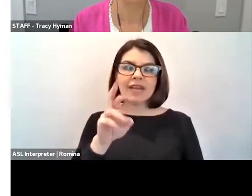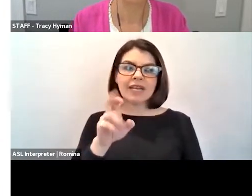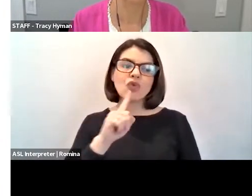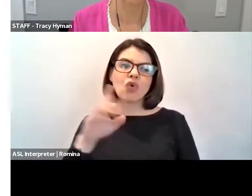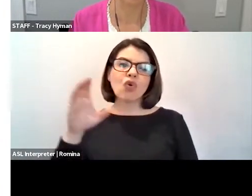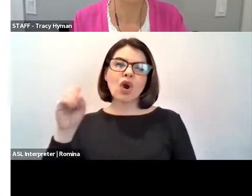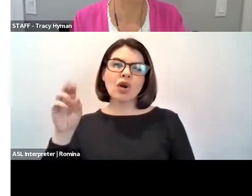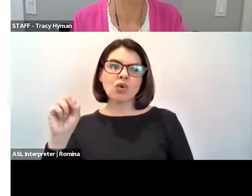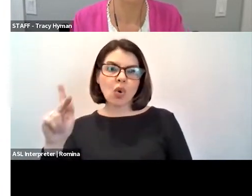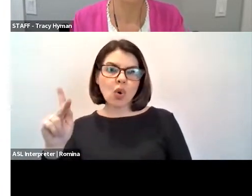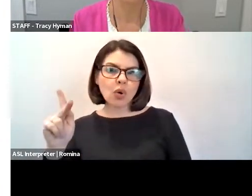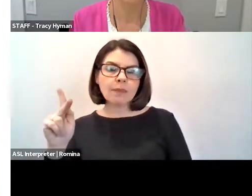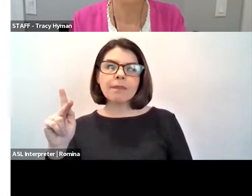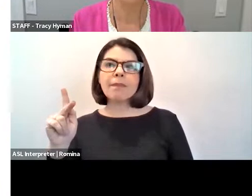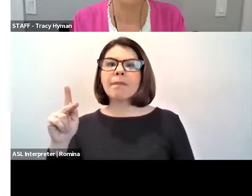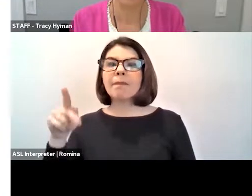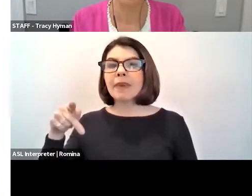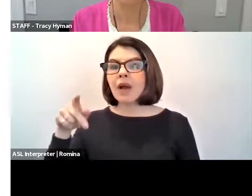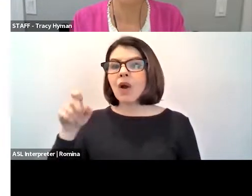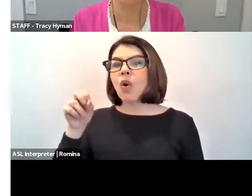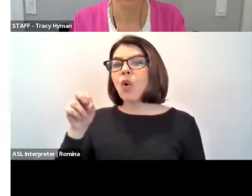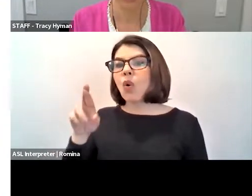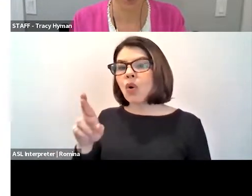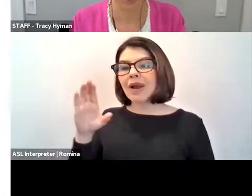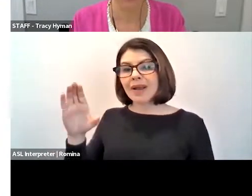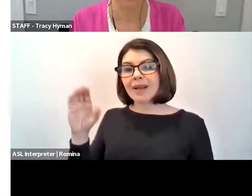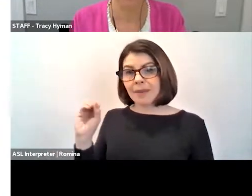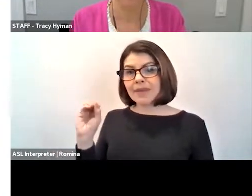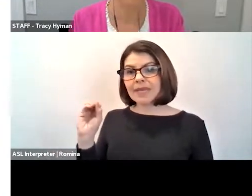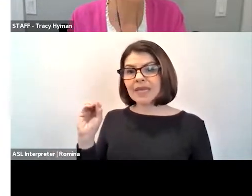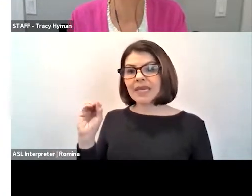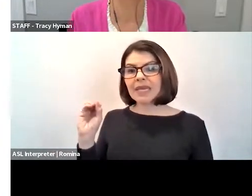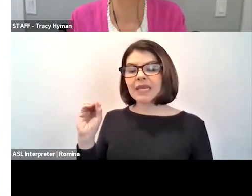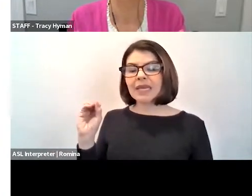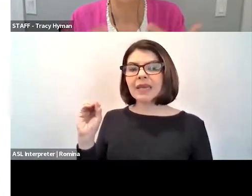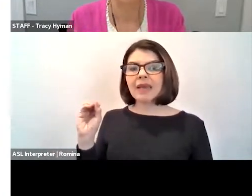or a company that is creating something let's say